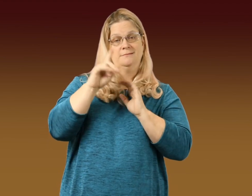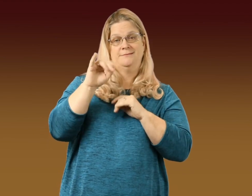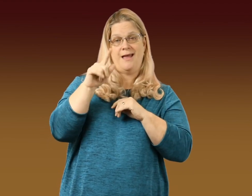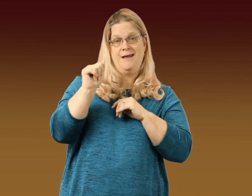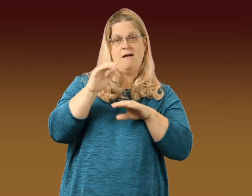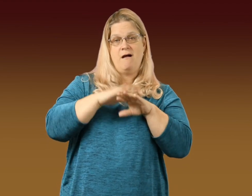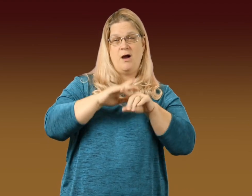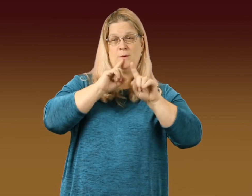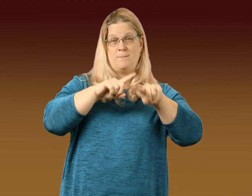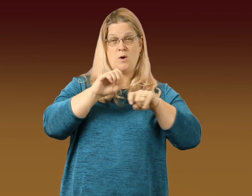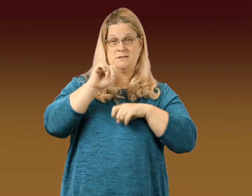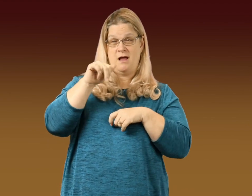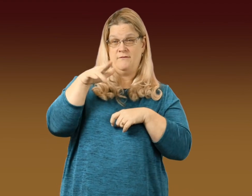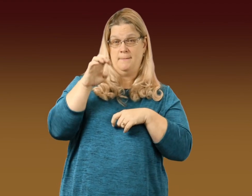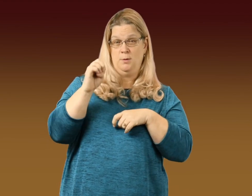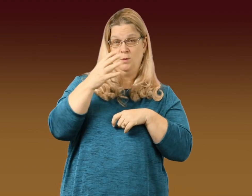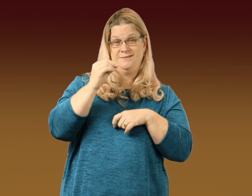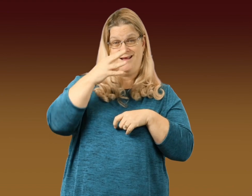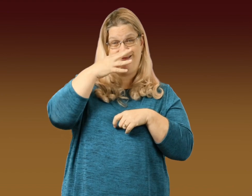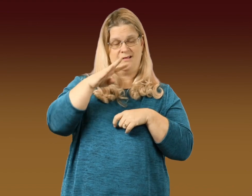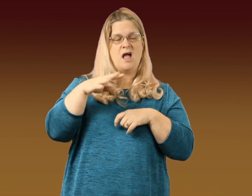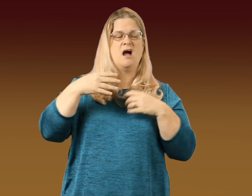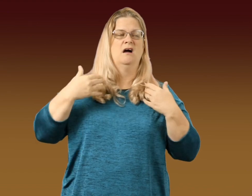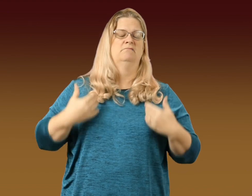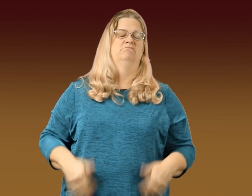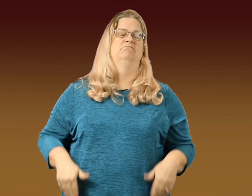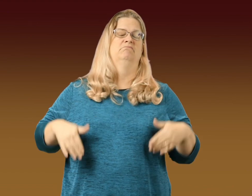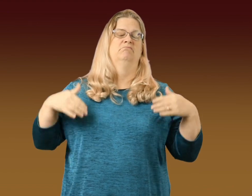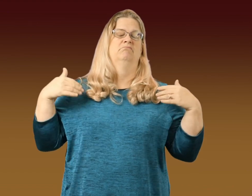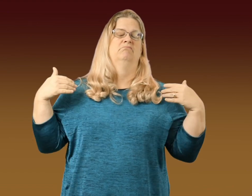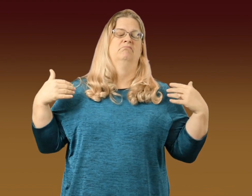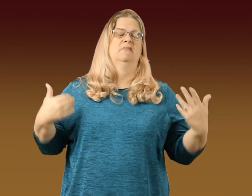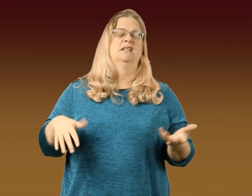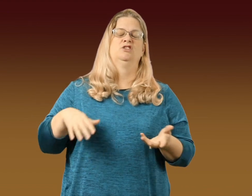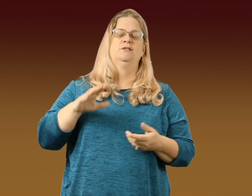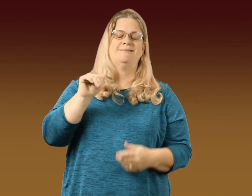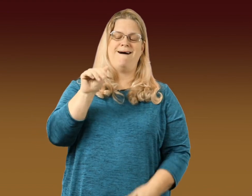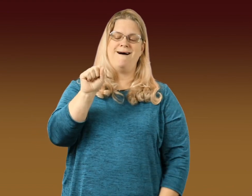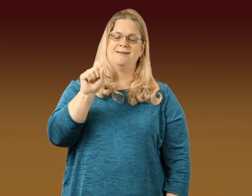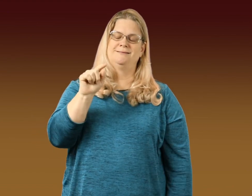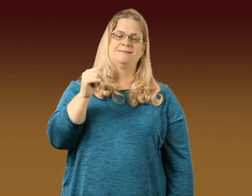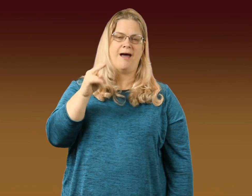The results of the data on reports of abuse and neglect is astonishing.